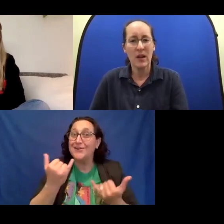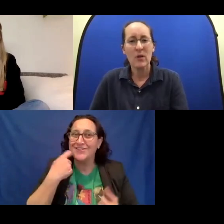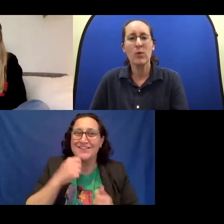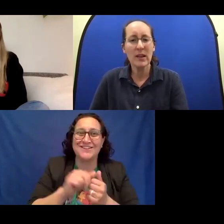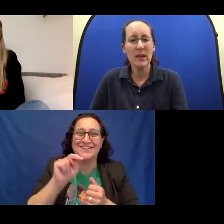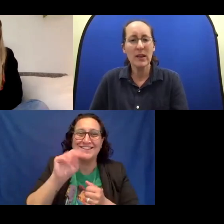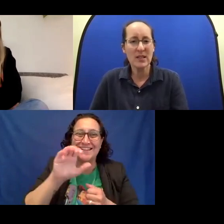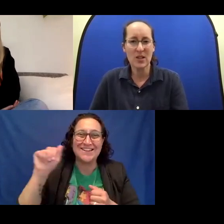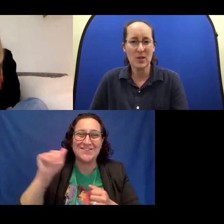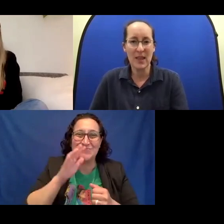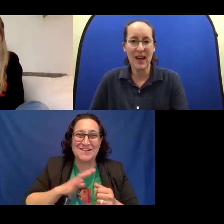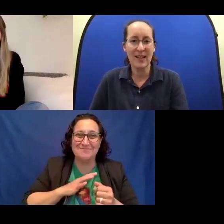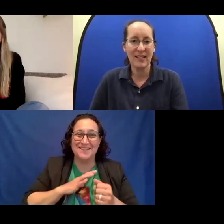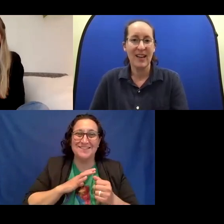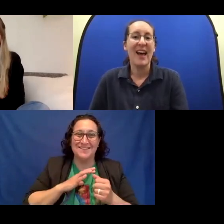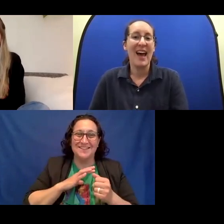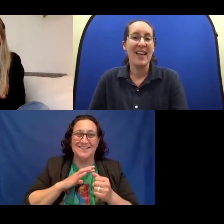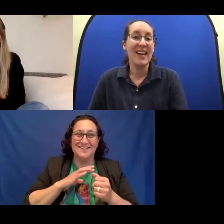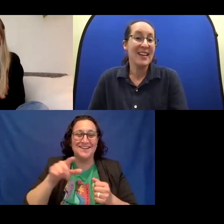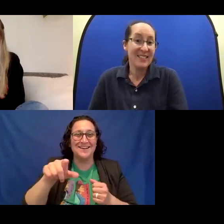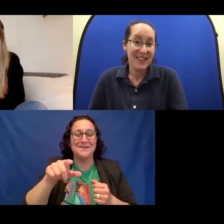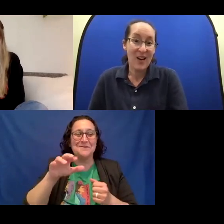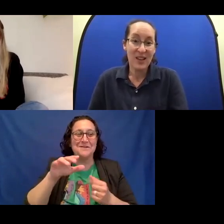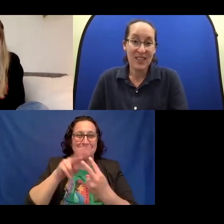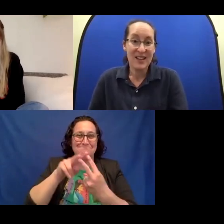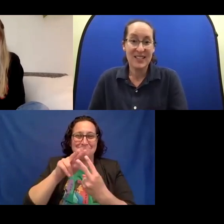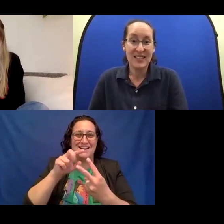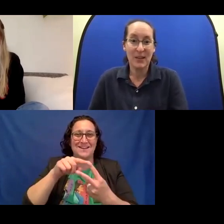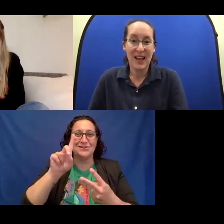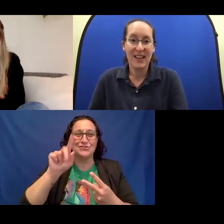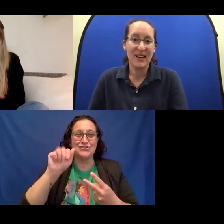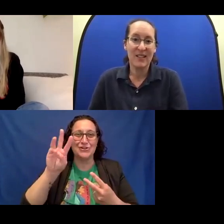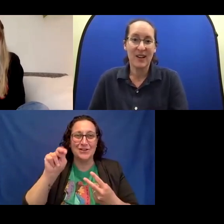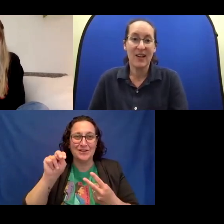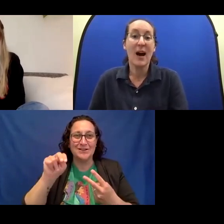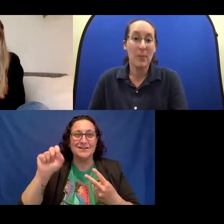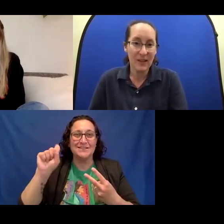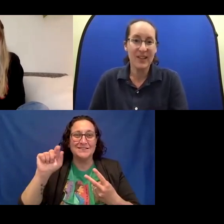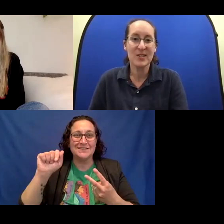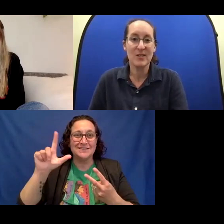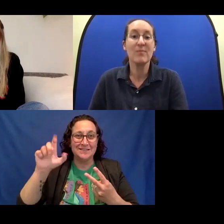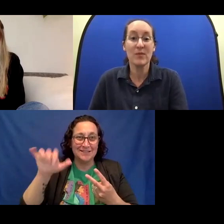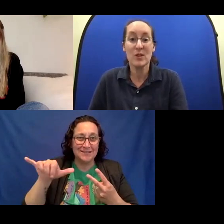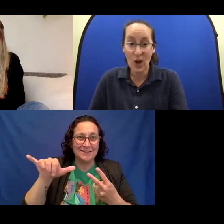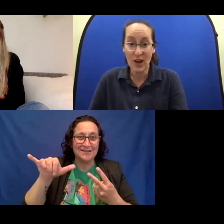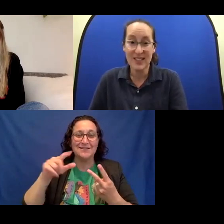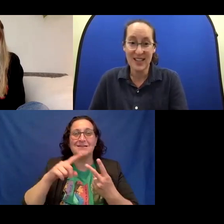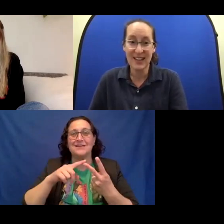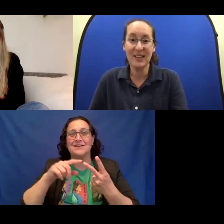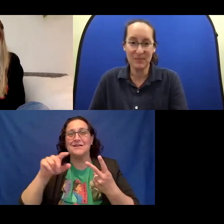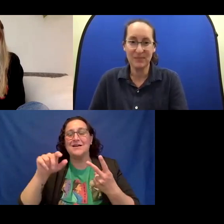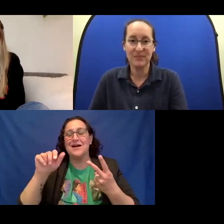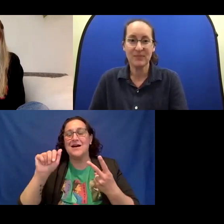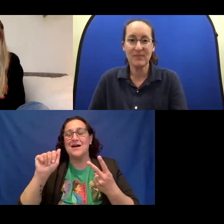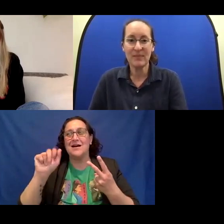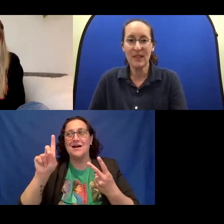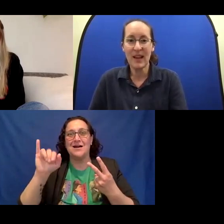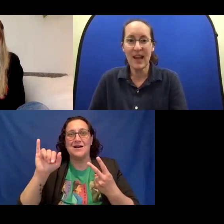really touched by that, and then now with the NCAA, there are a couple-- there's Dawn Staley and